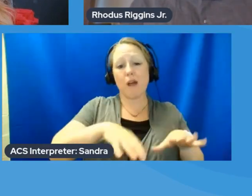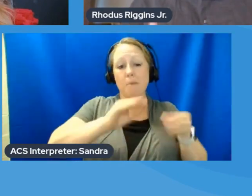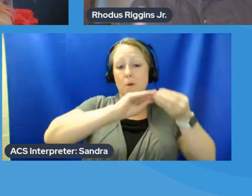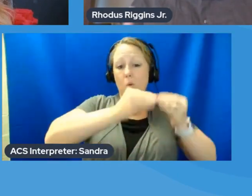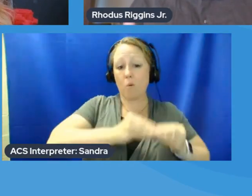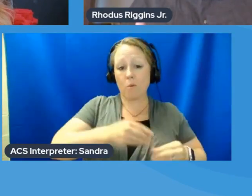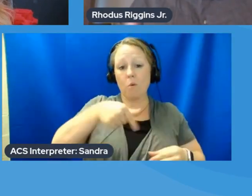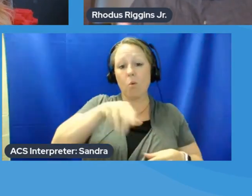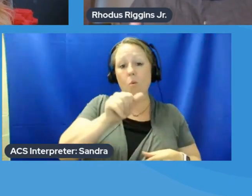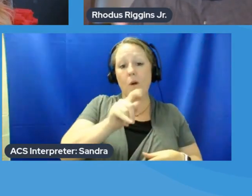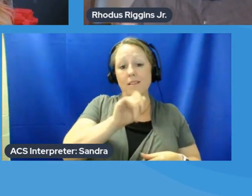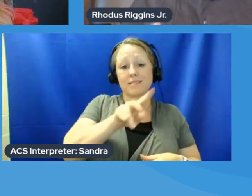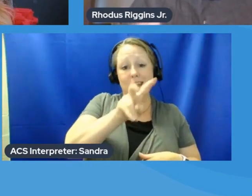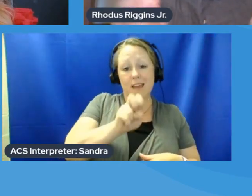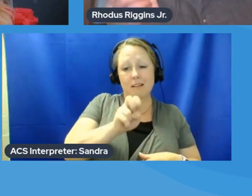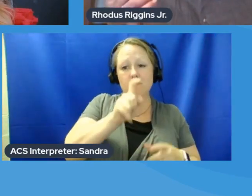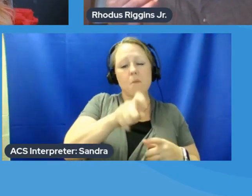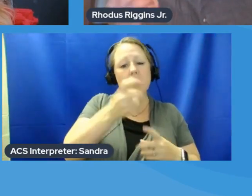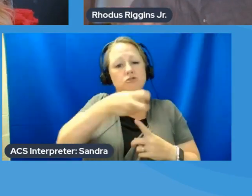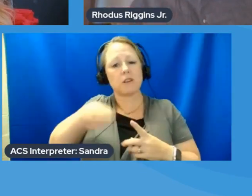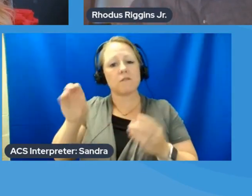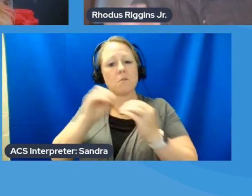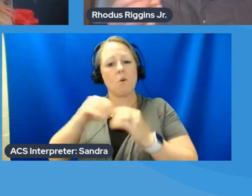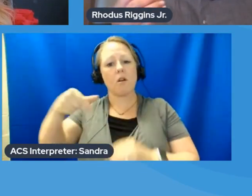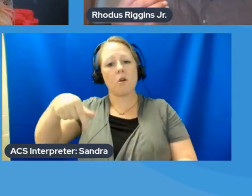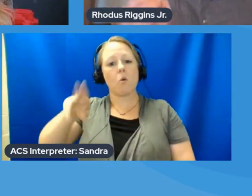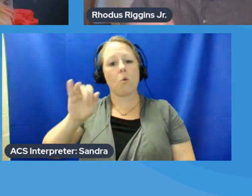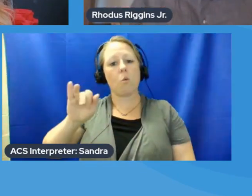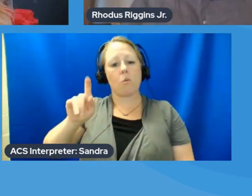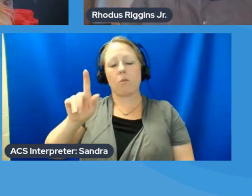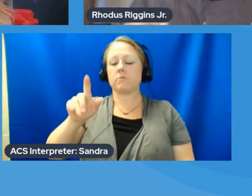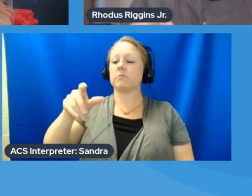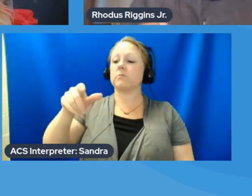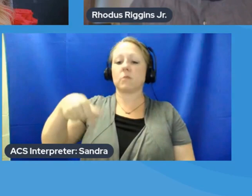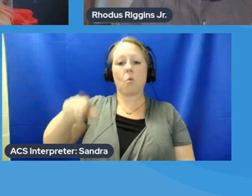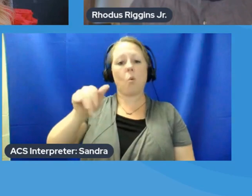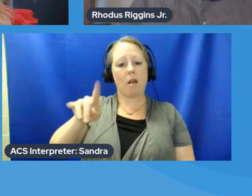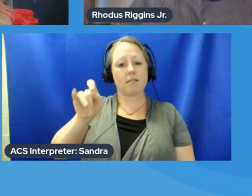But just really how can we really change our TA outcomes